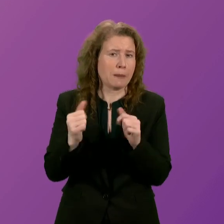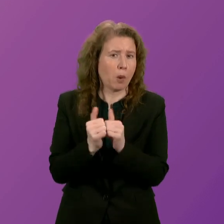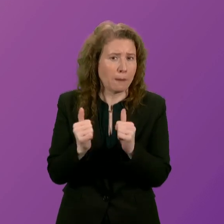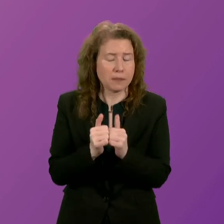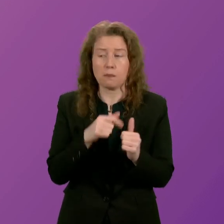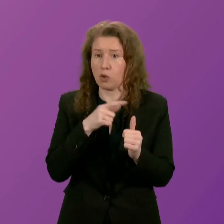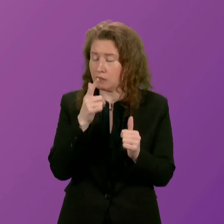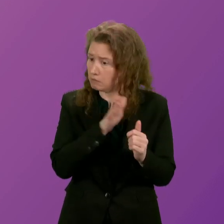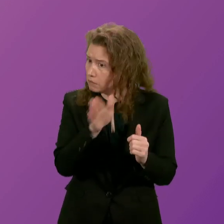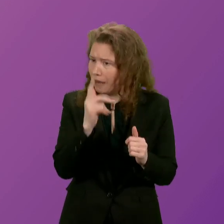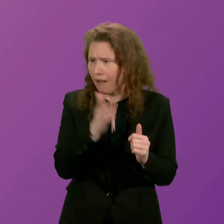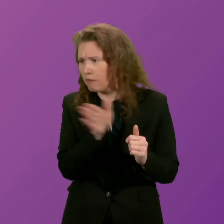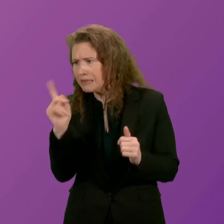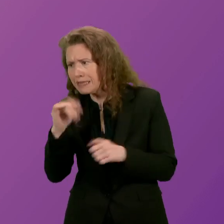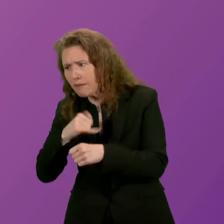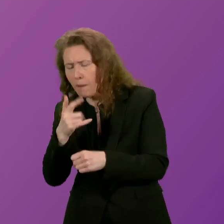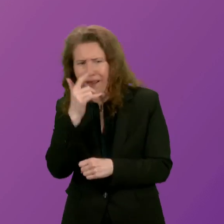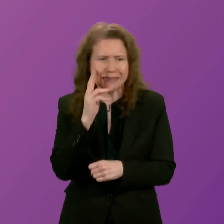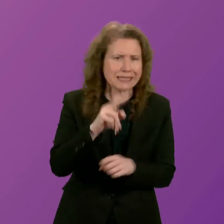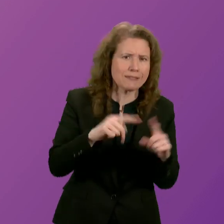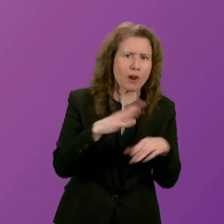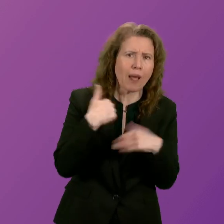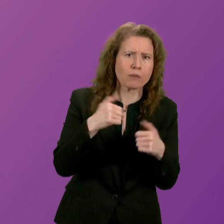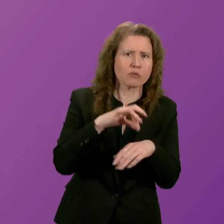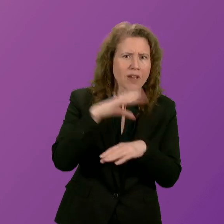the plan that the Government is taking forward, and that is what the Government will implement.